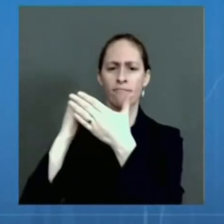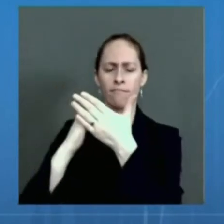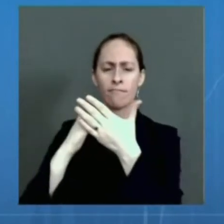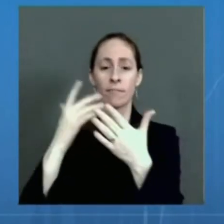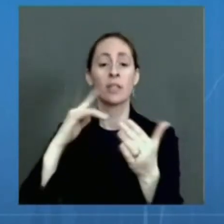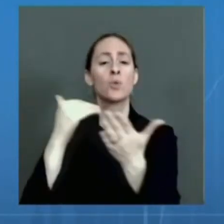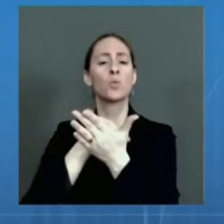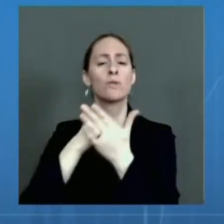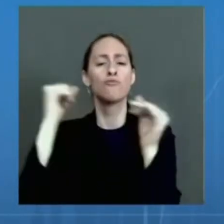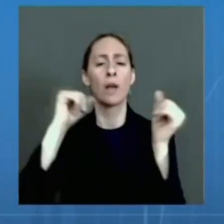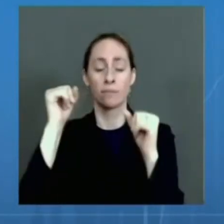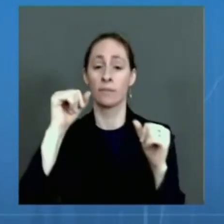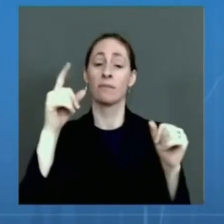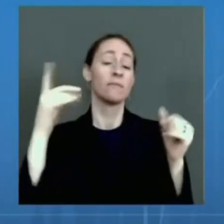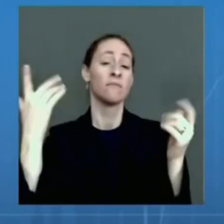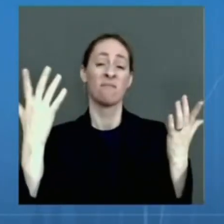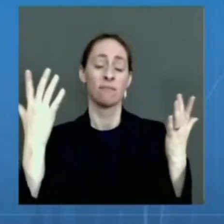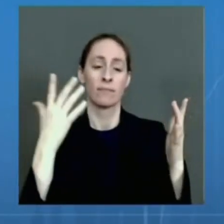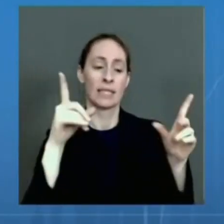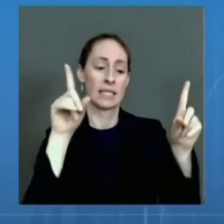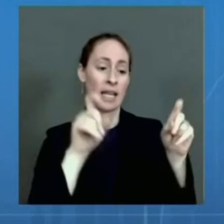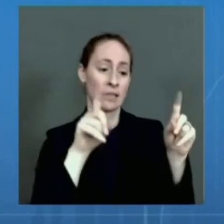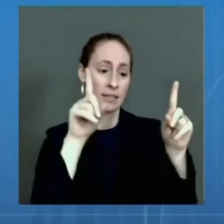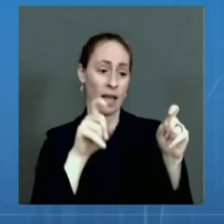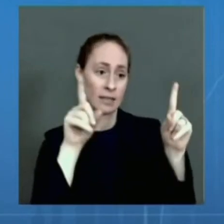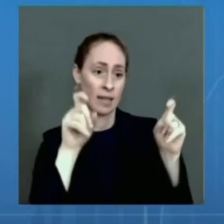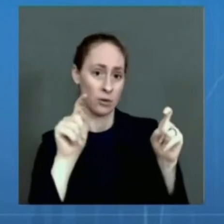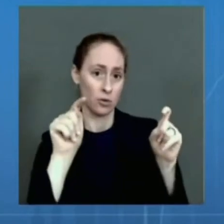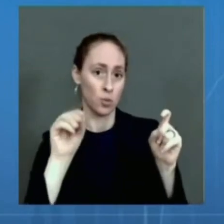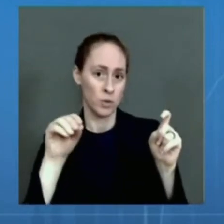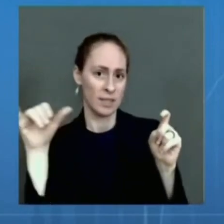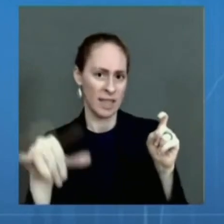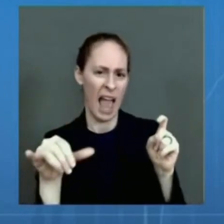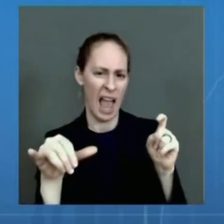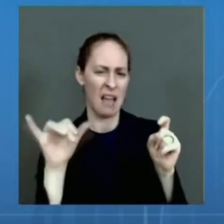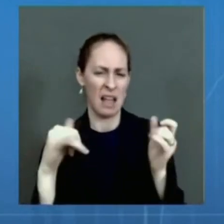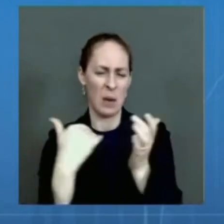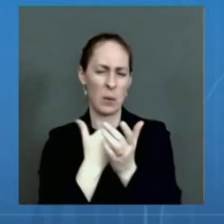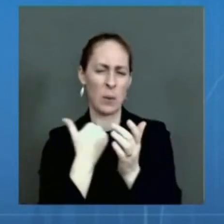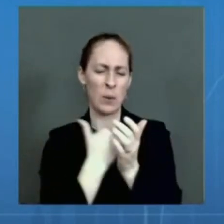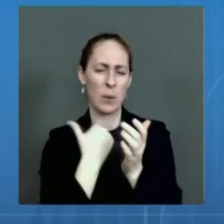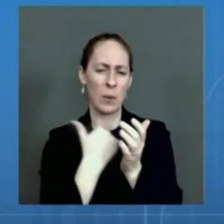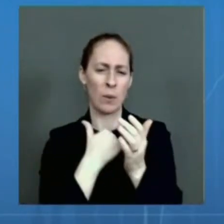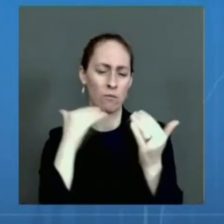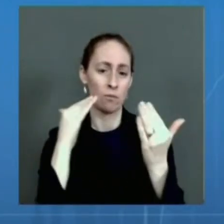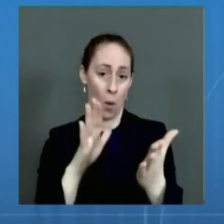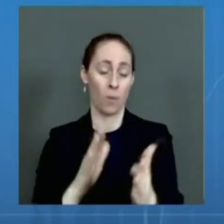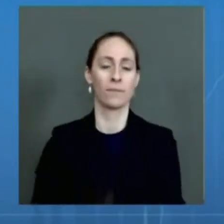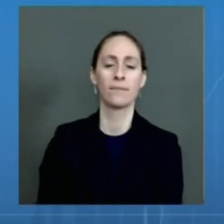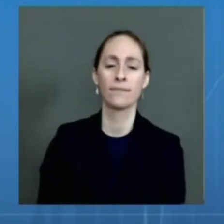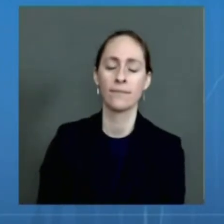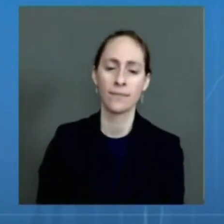TODAY WE'RE RELEASING CDC SCIENCE ON TEST TO STAY THAT ALLOWS UNVACCINATED CHILDREN TO